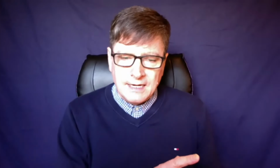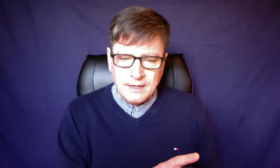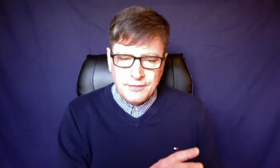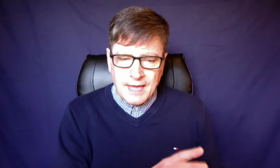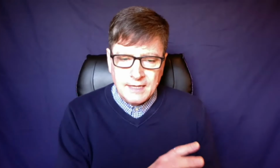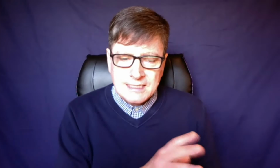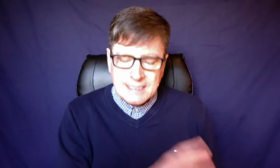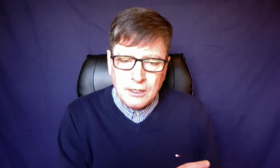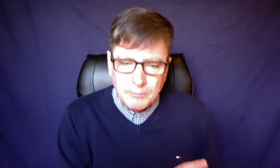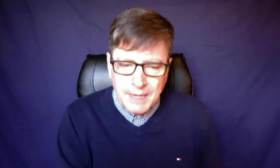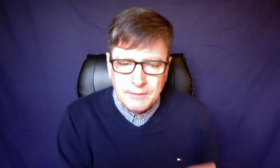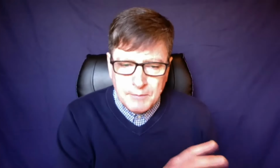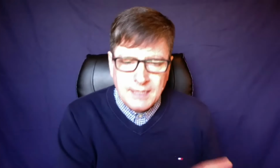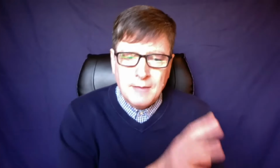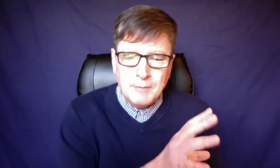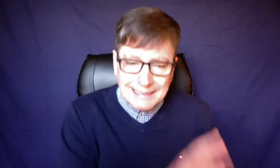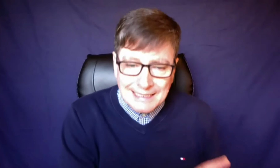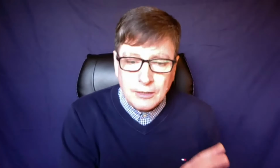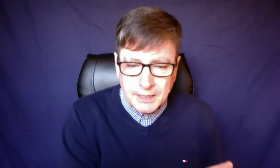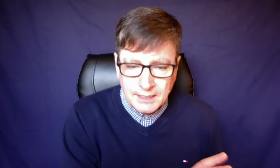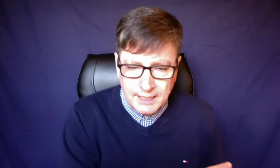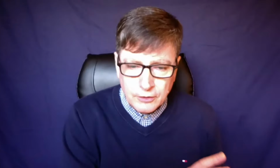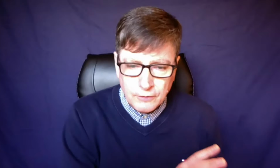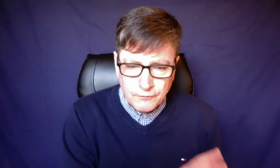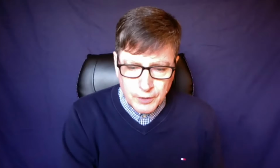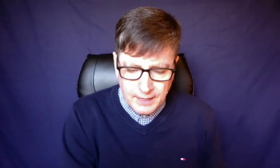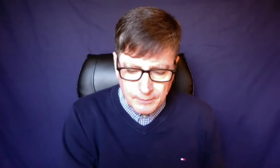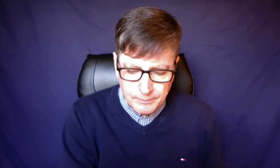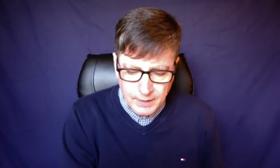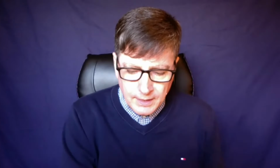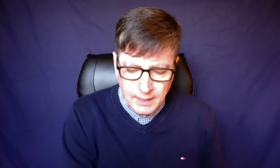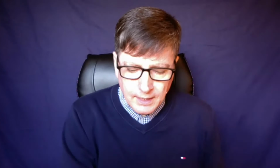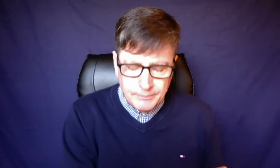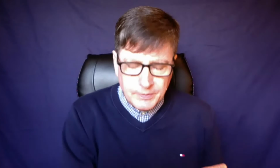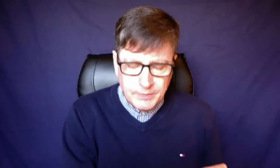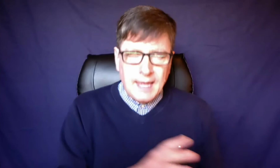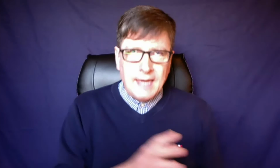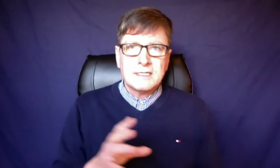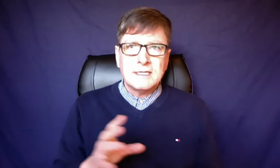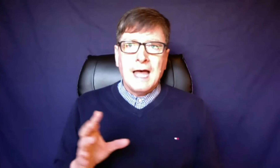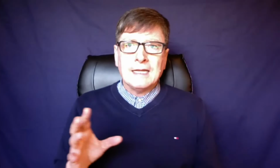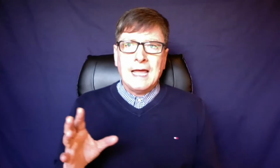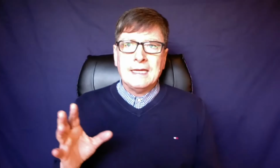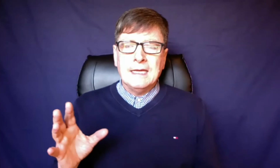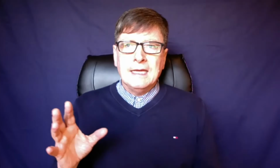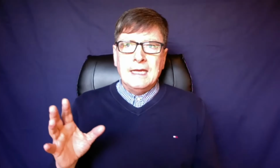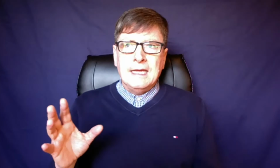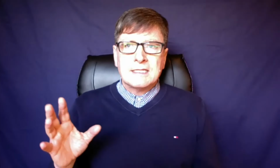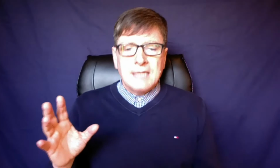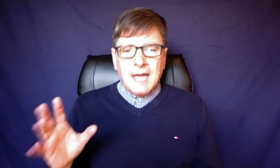visually impaired and that including children who are deafblind crossing midline that kill may come a